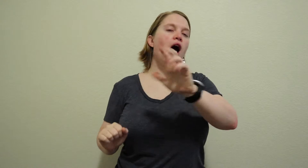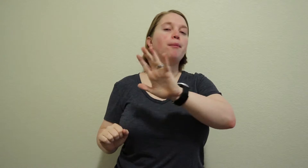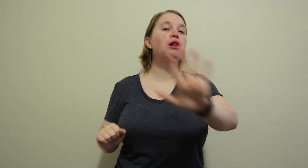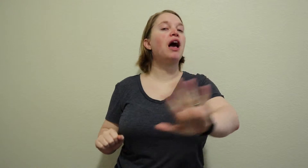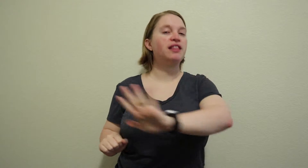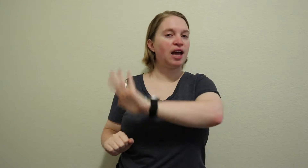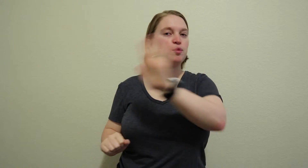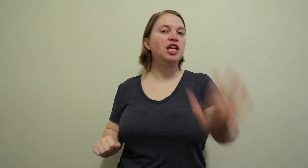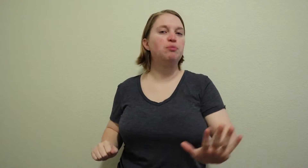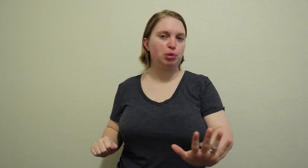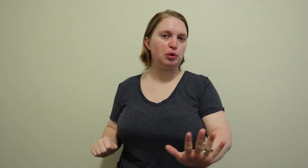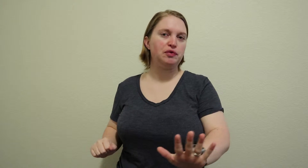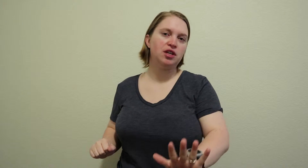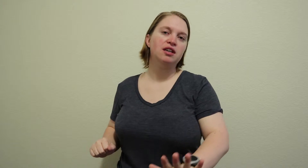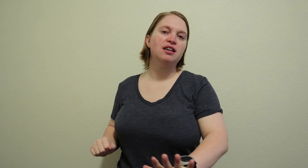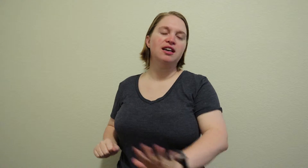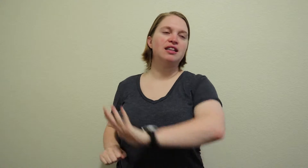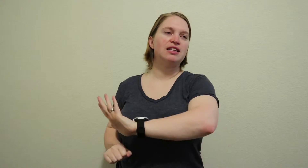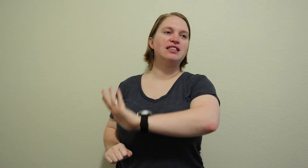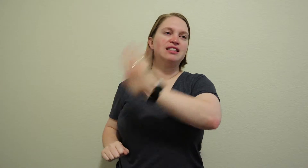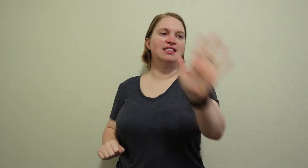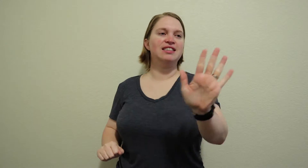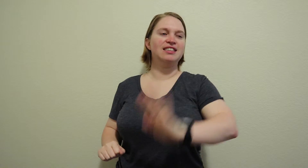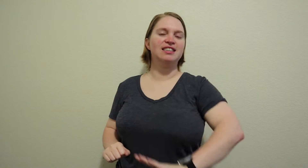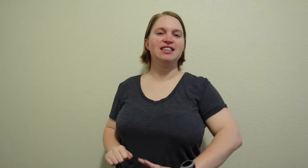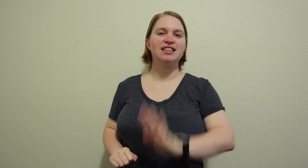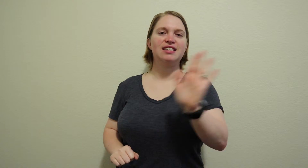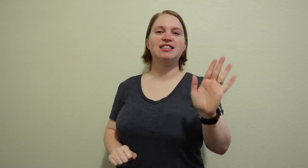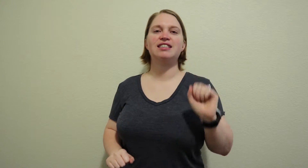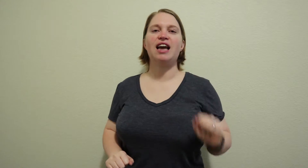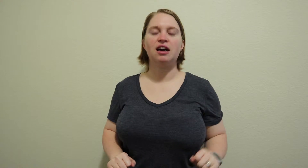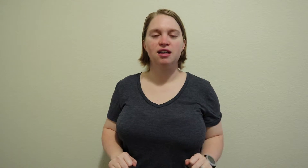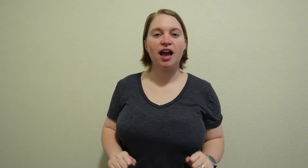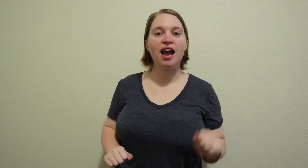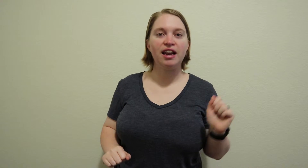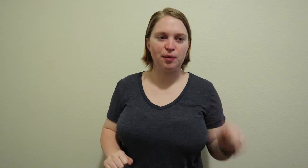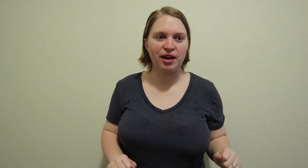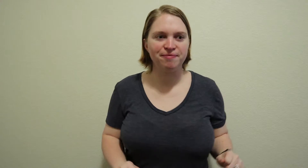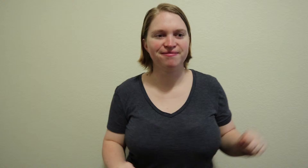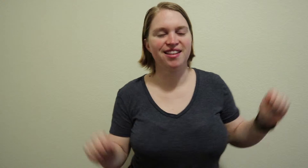I'm glad that we improved yeah, anyway